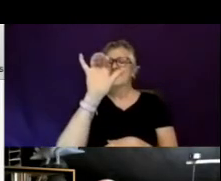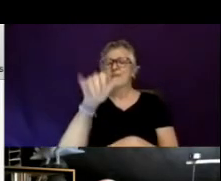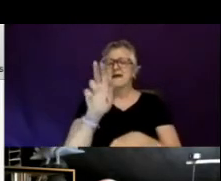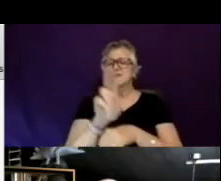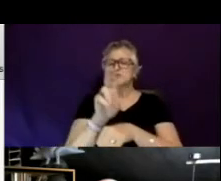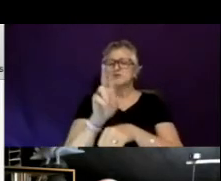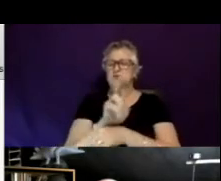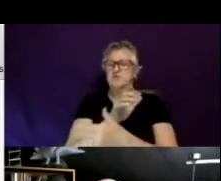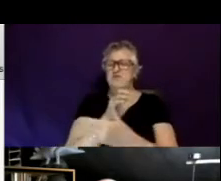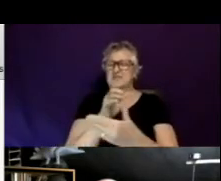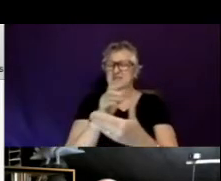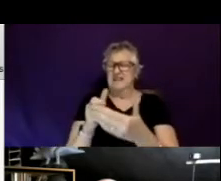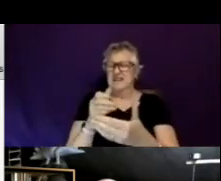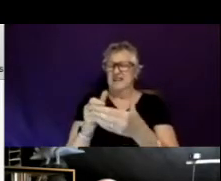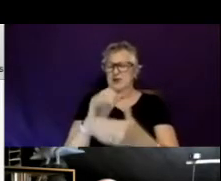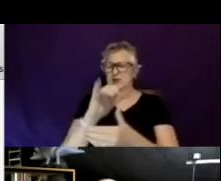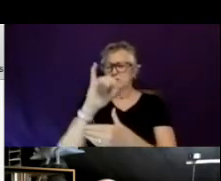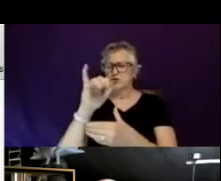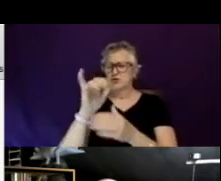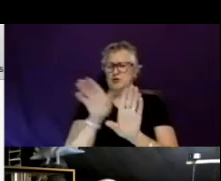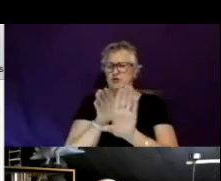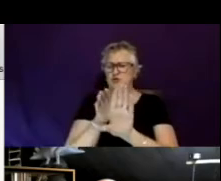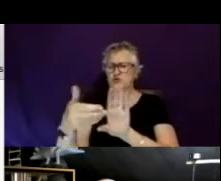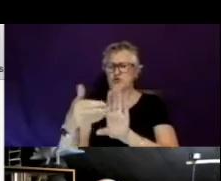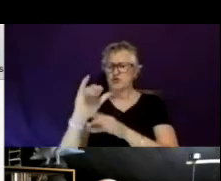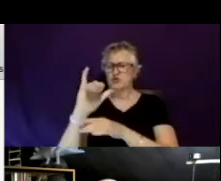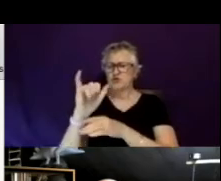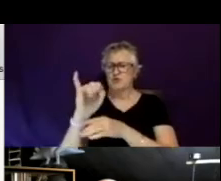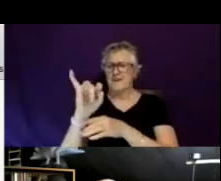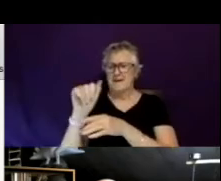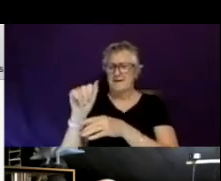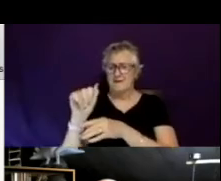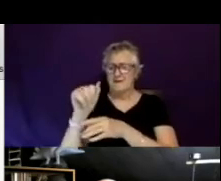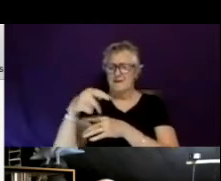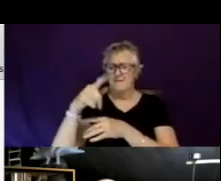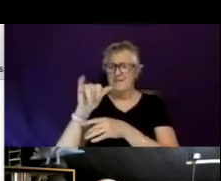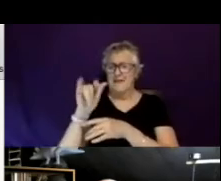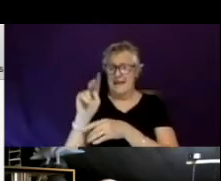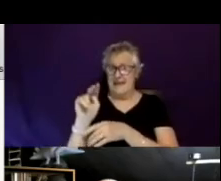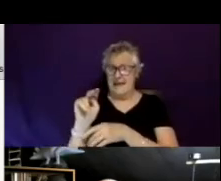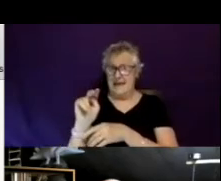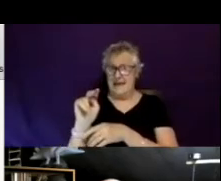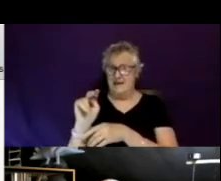Uh, the town puts up a tree, a holiday tree on the greenway,